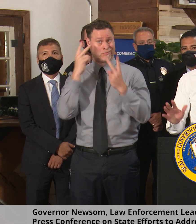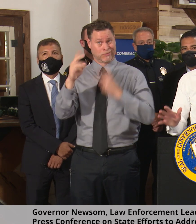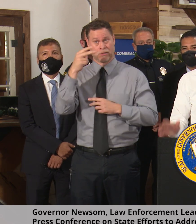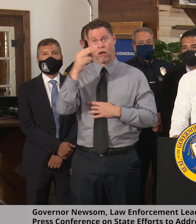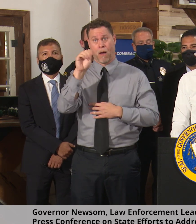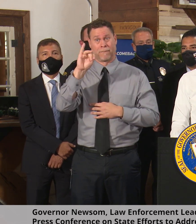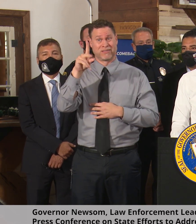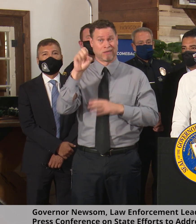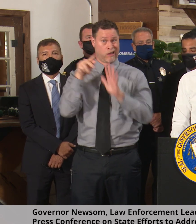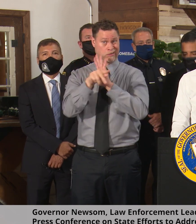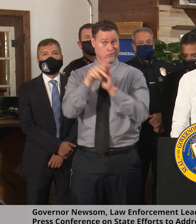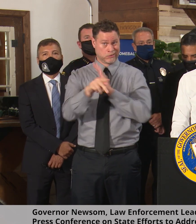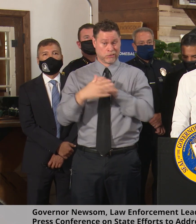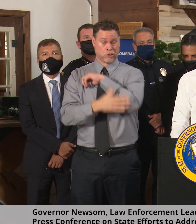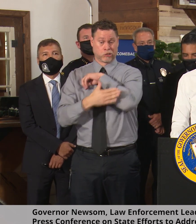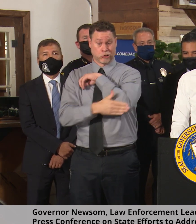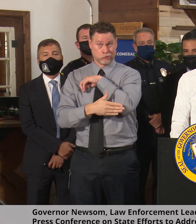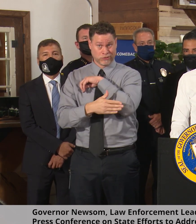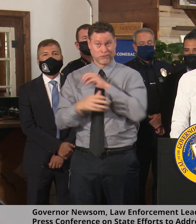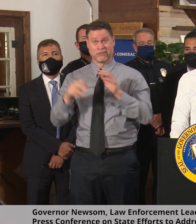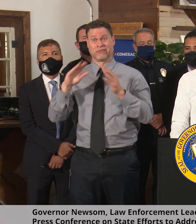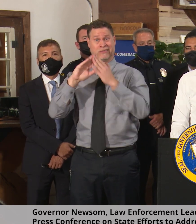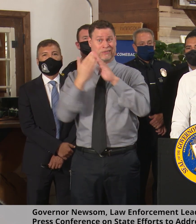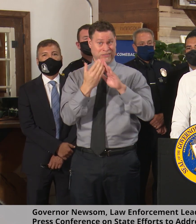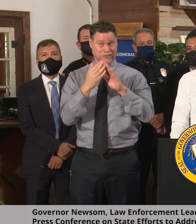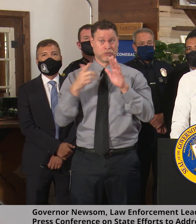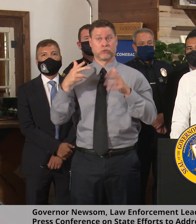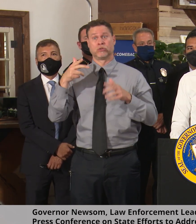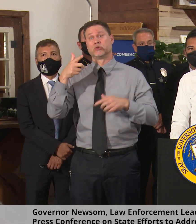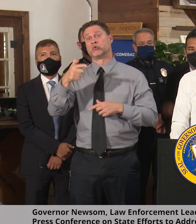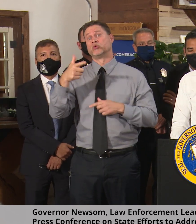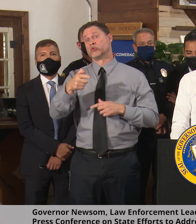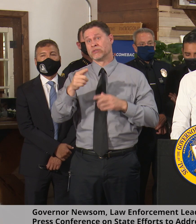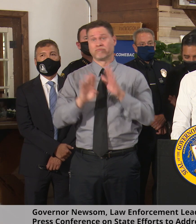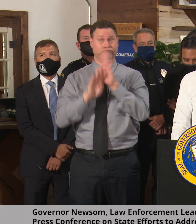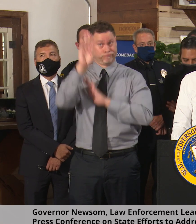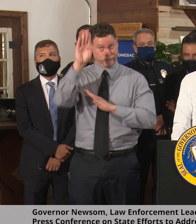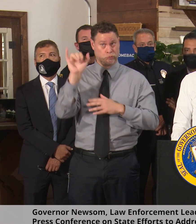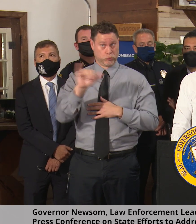country and in our city as well as shootings go up as well. That is our first job, to protect lives,